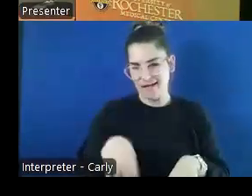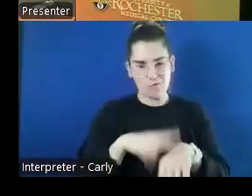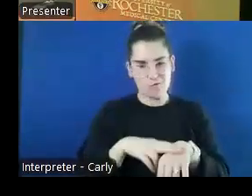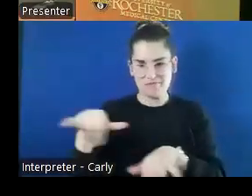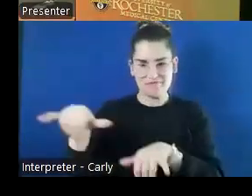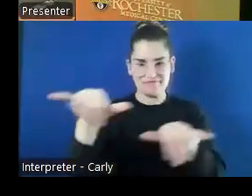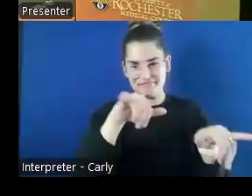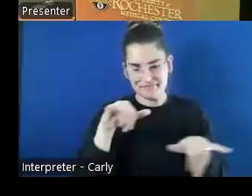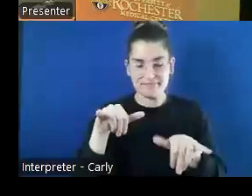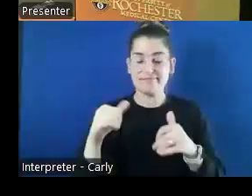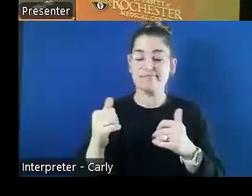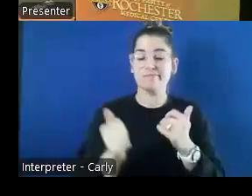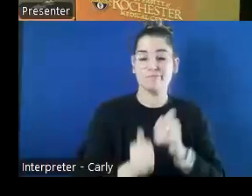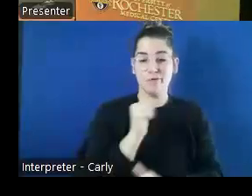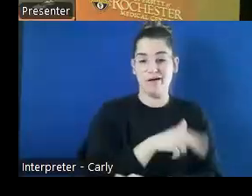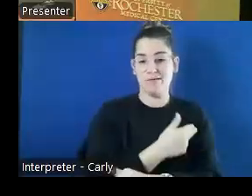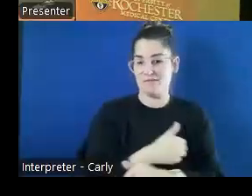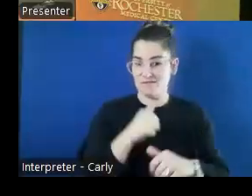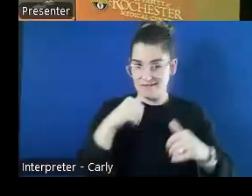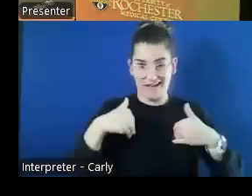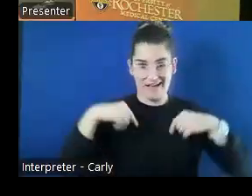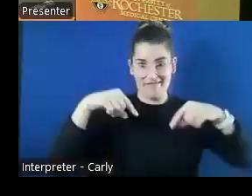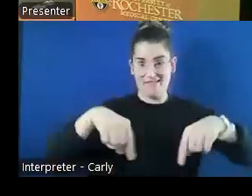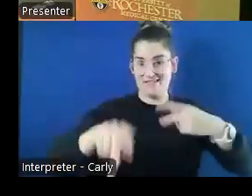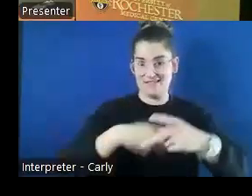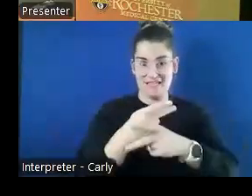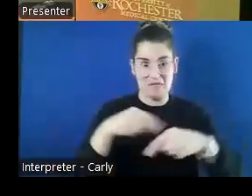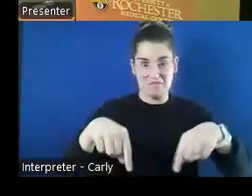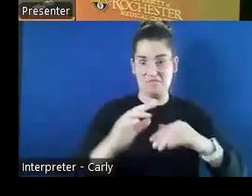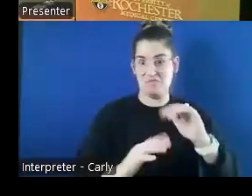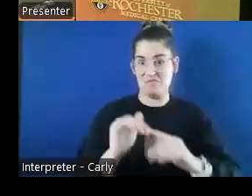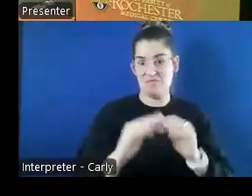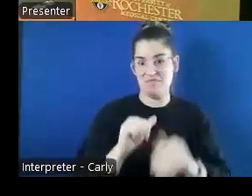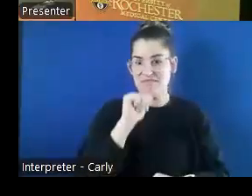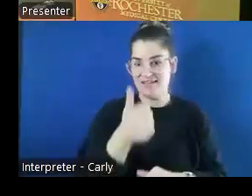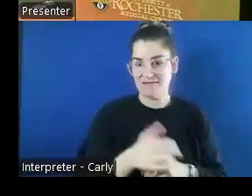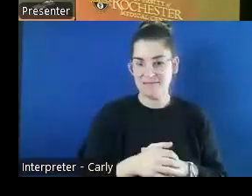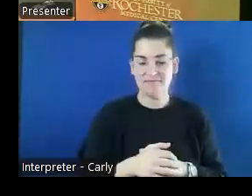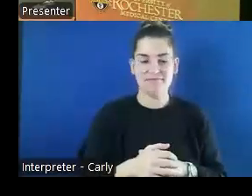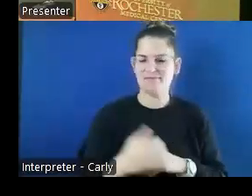um have a facility or have facilities like this um so why do we have it any thoughts just from